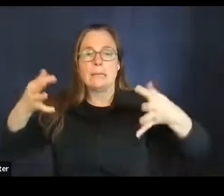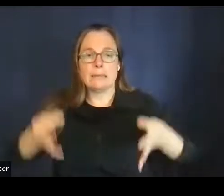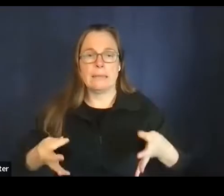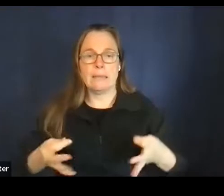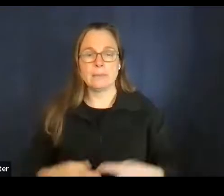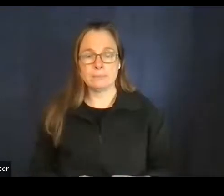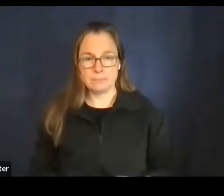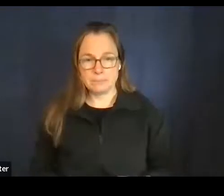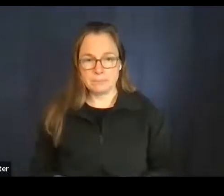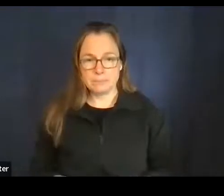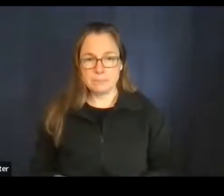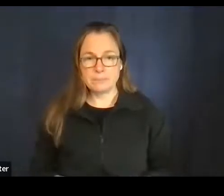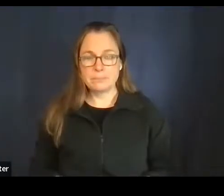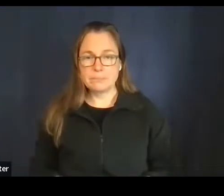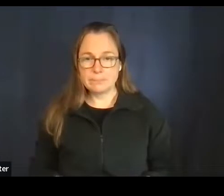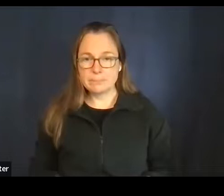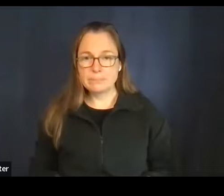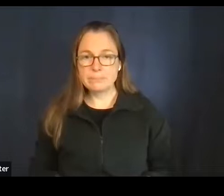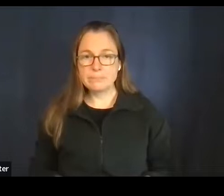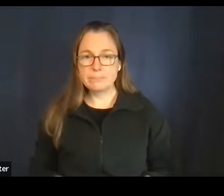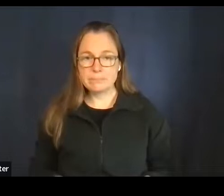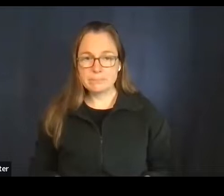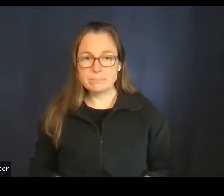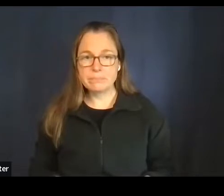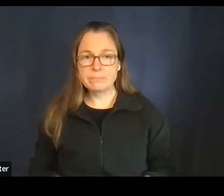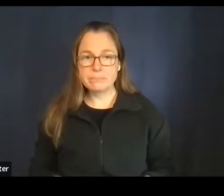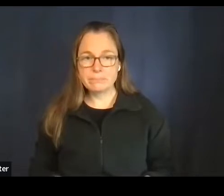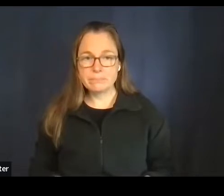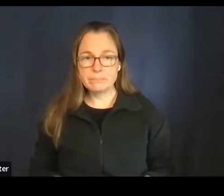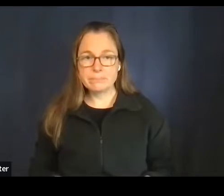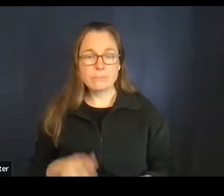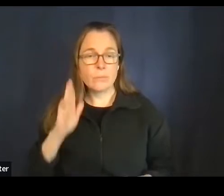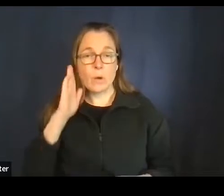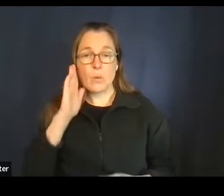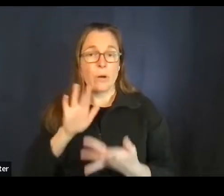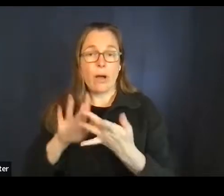and I think that we'll be using our HR partners in order to help set those salaries.